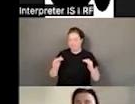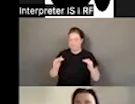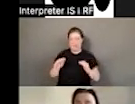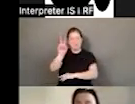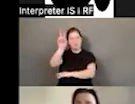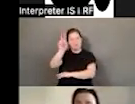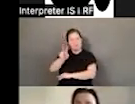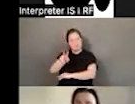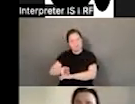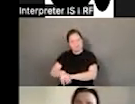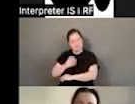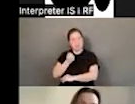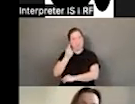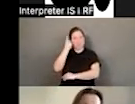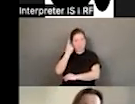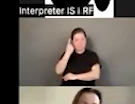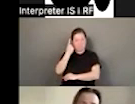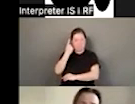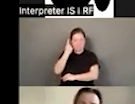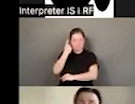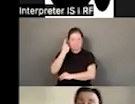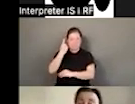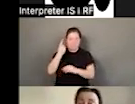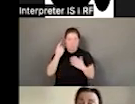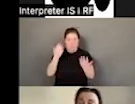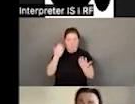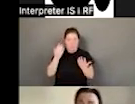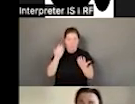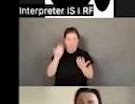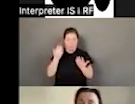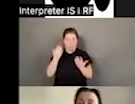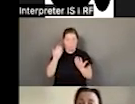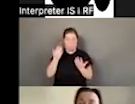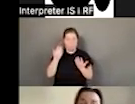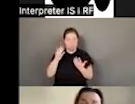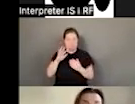So really seeing if we could support the web authors when they are writing or